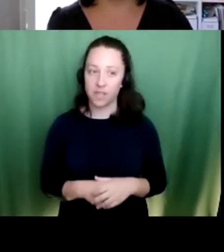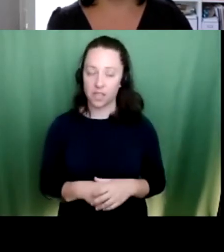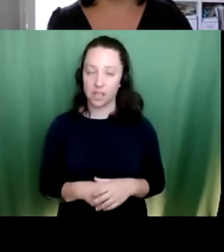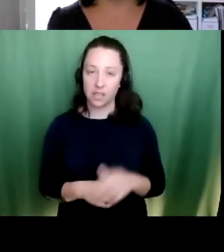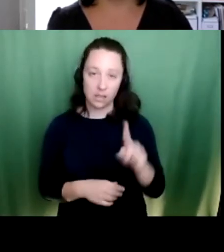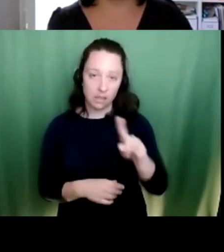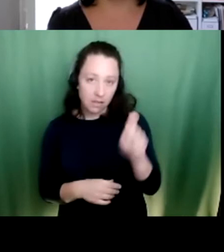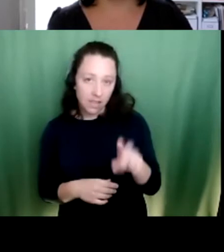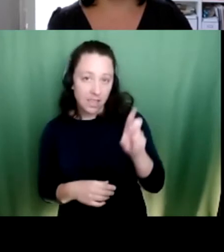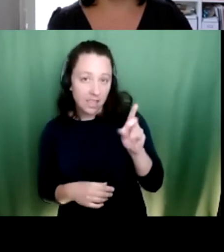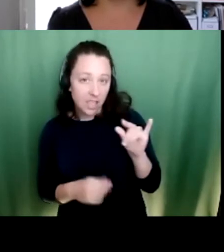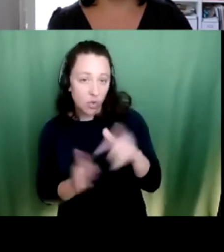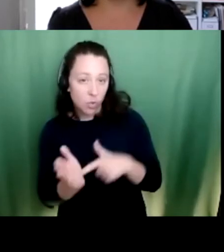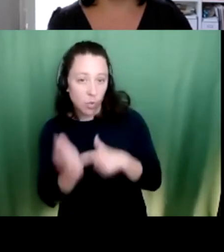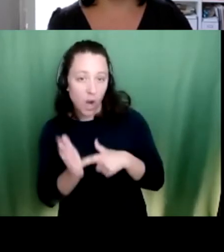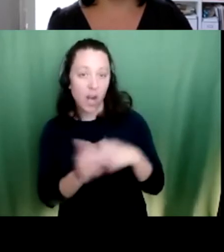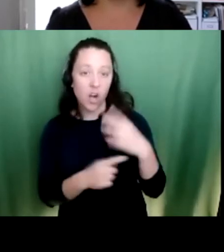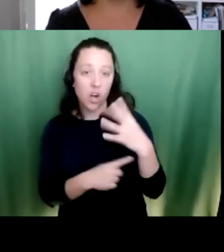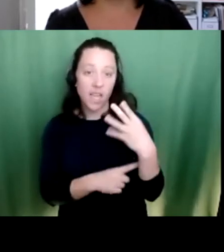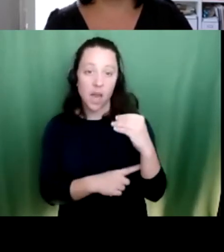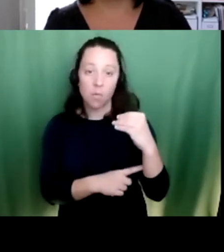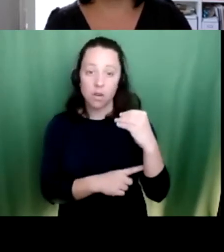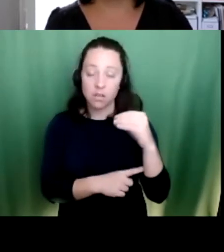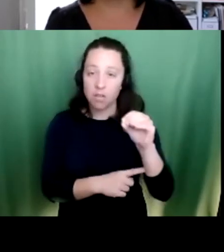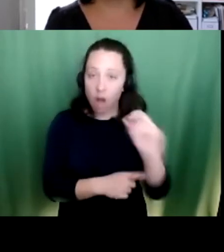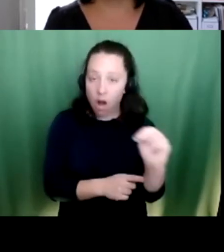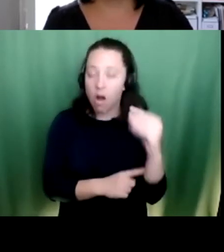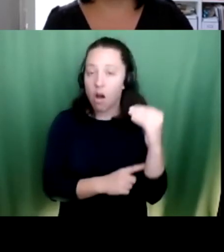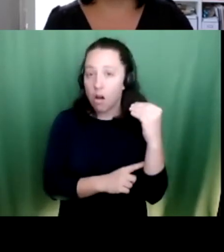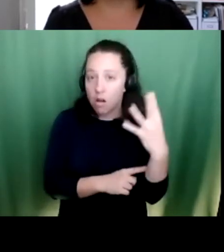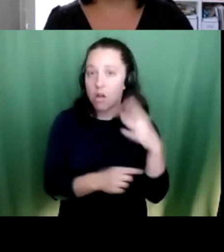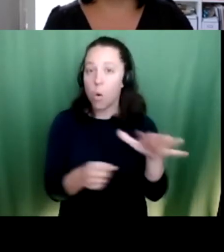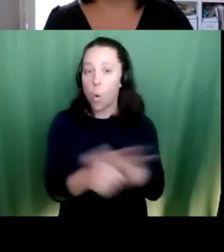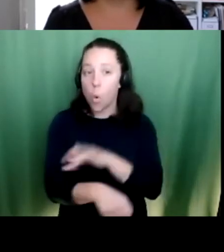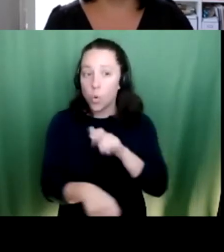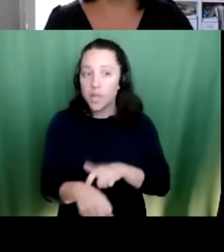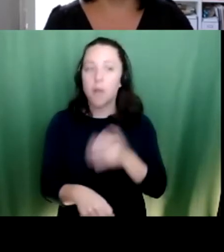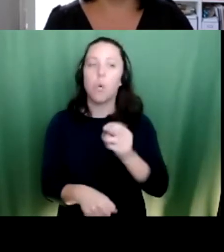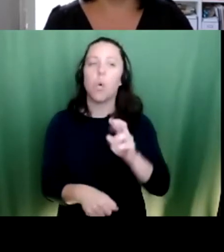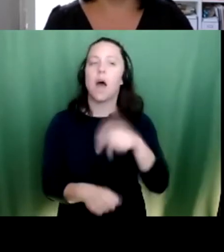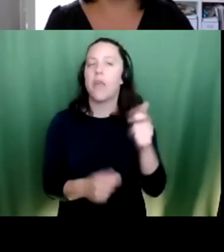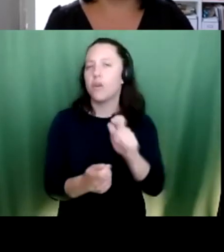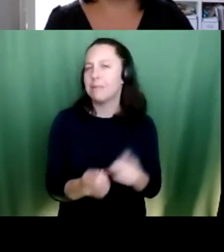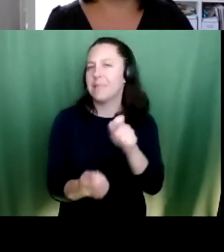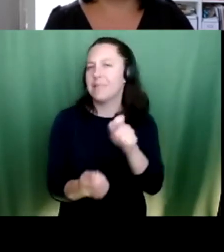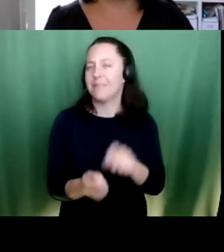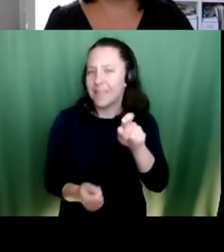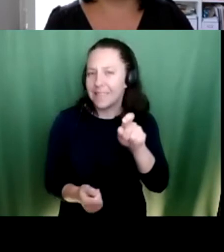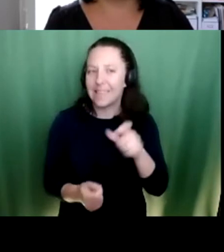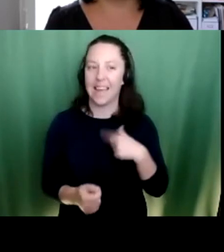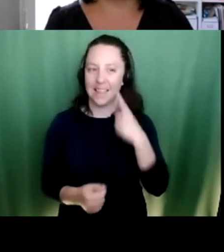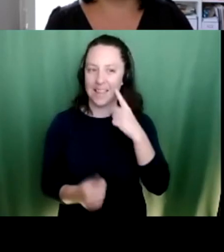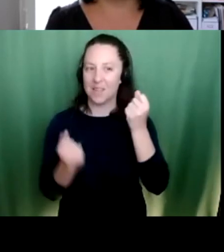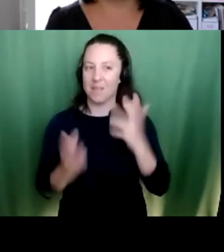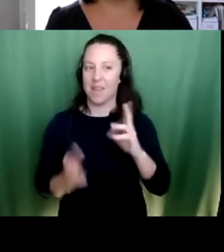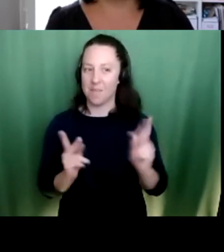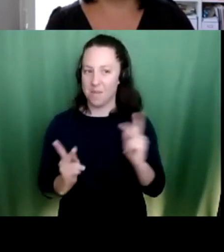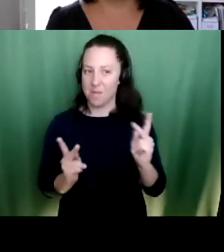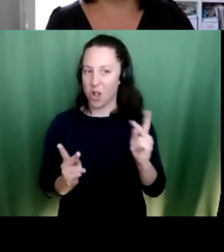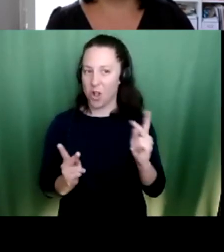on the entire time or maybe other specific times? I think there's many people who are